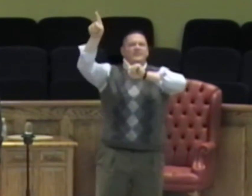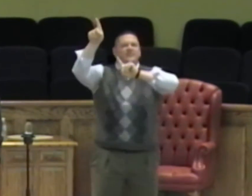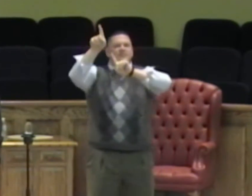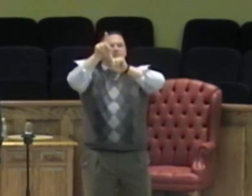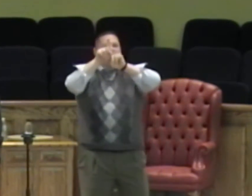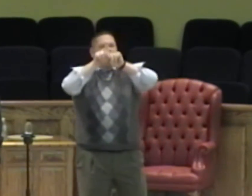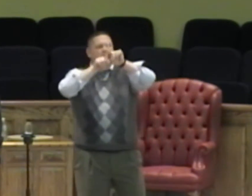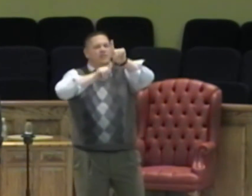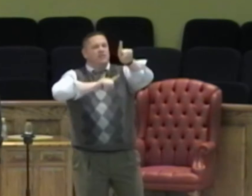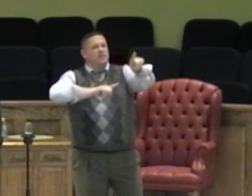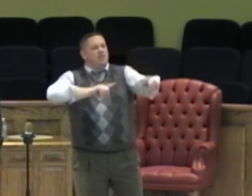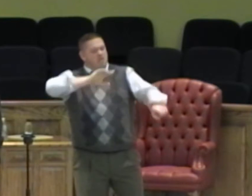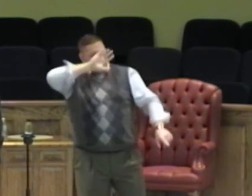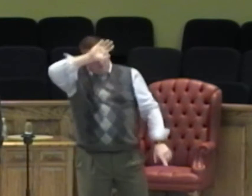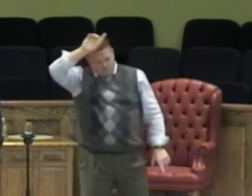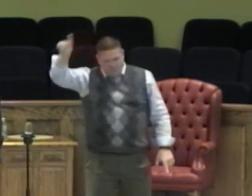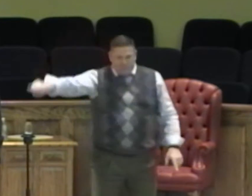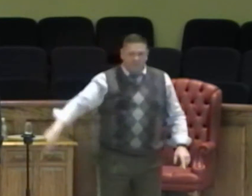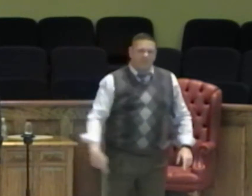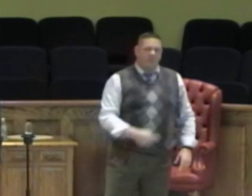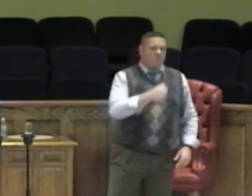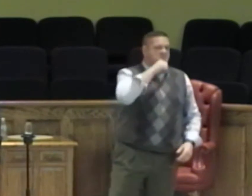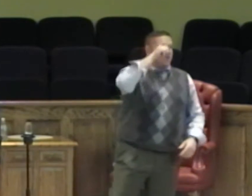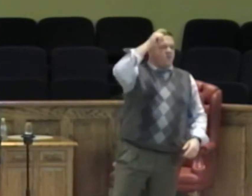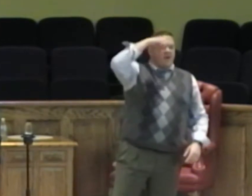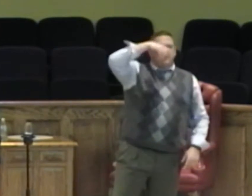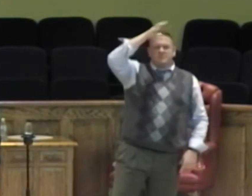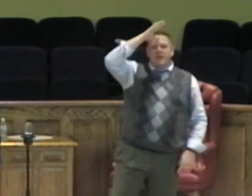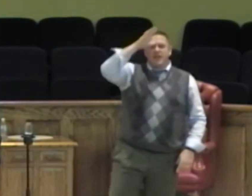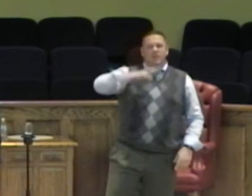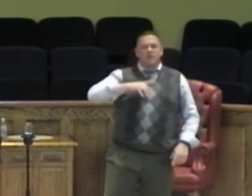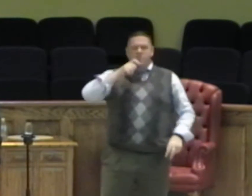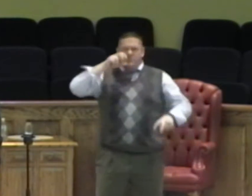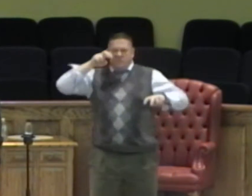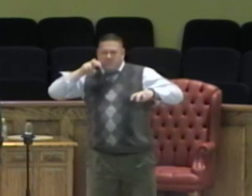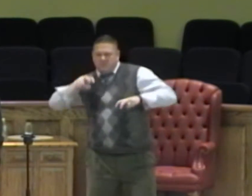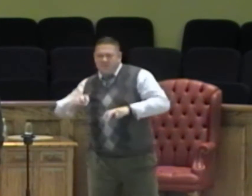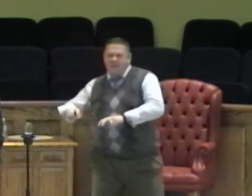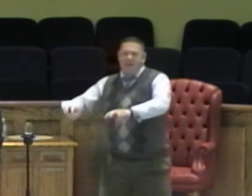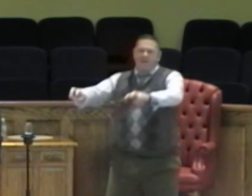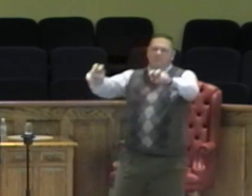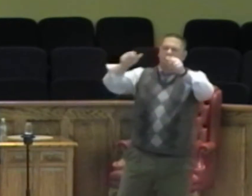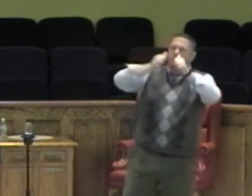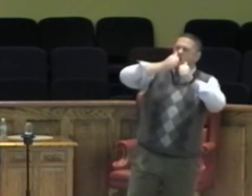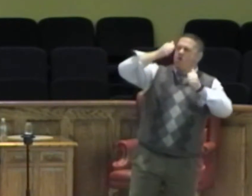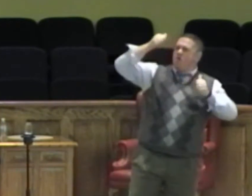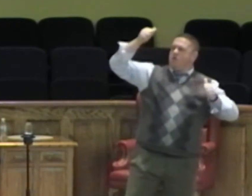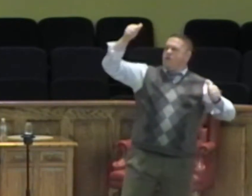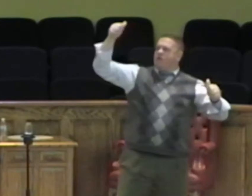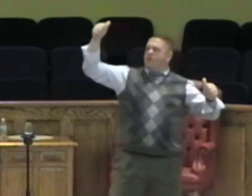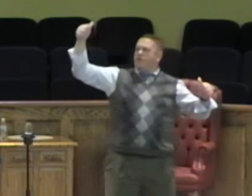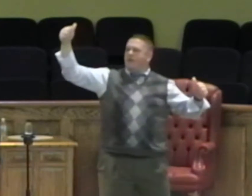It's not all about the wisemen Who travelled from afar